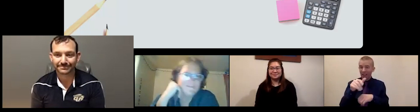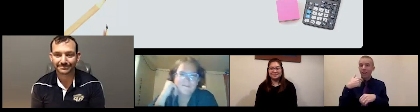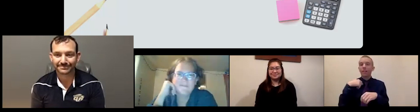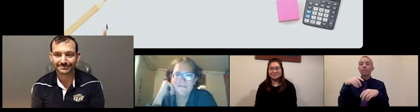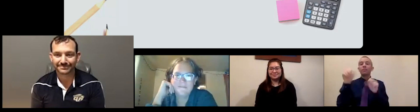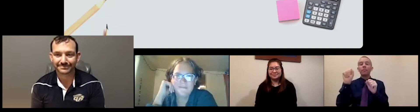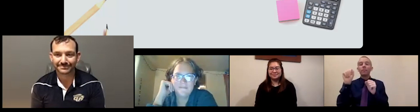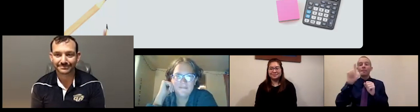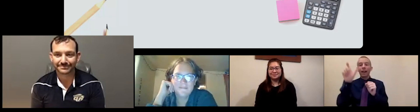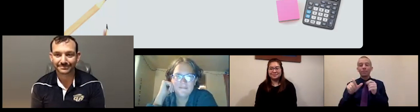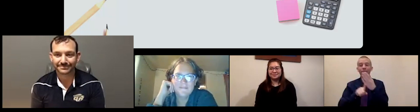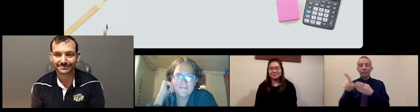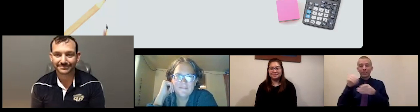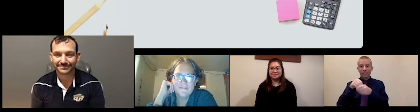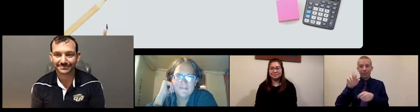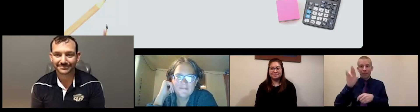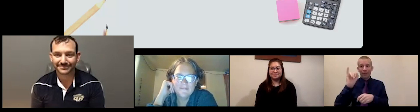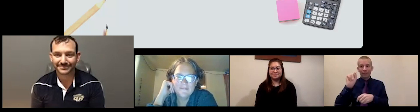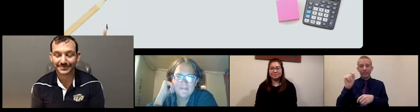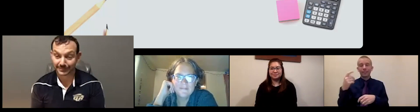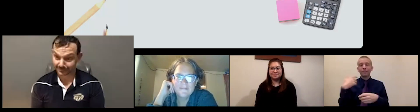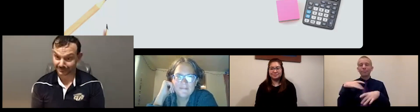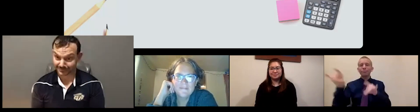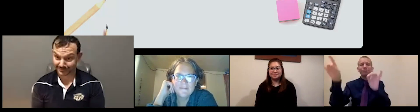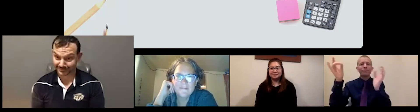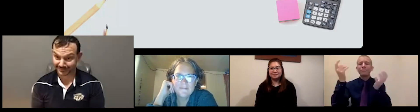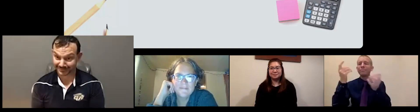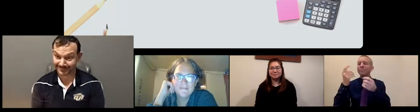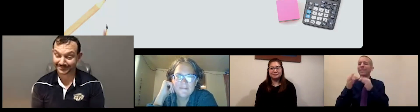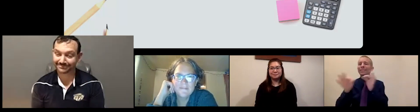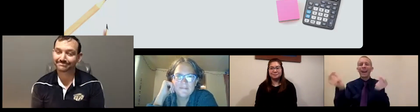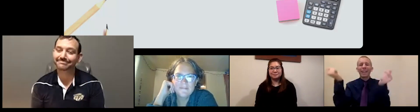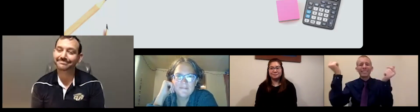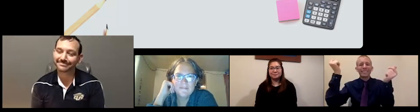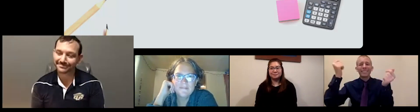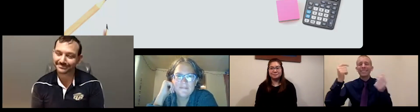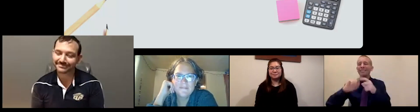After that, I minored in Latin at RIT and picked up the language fast.